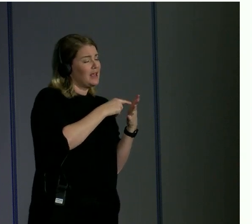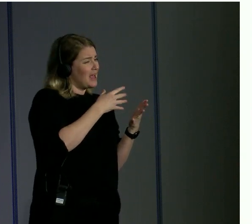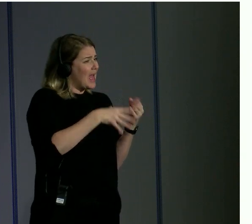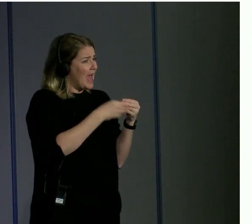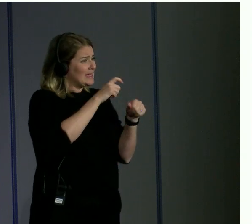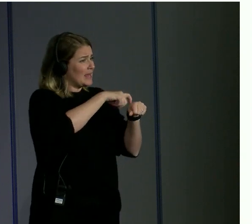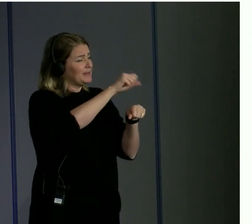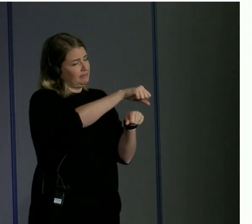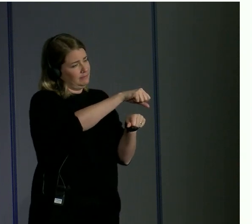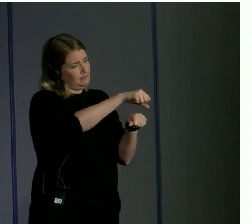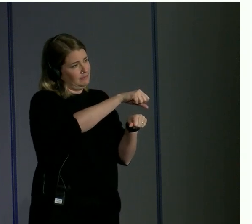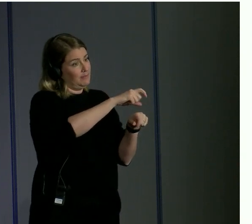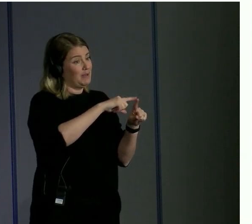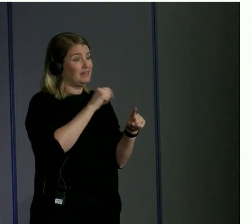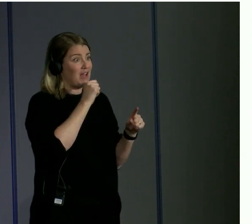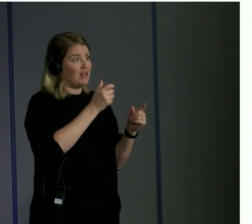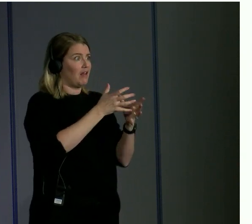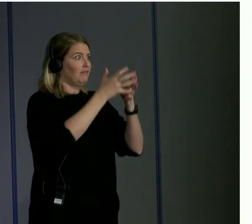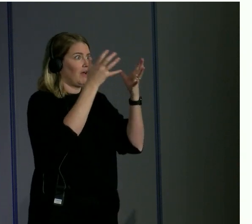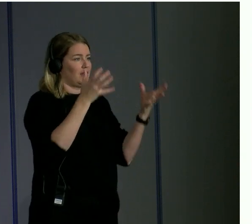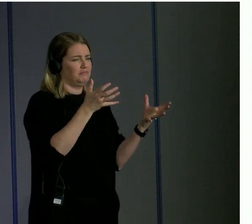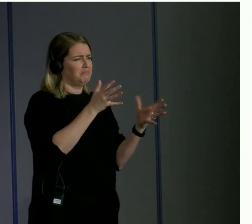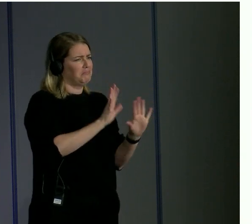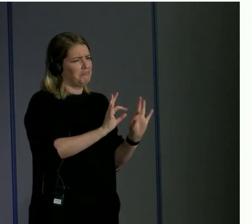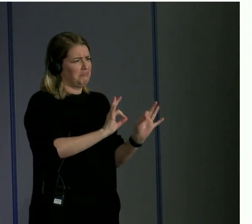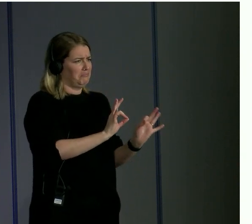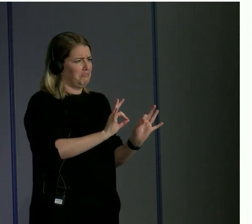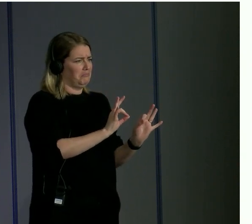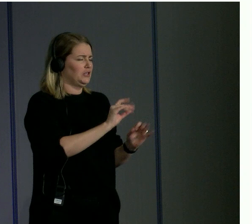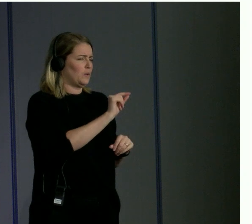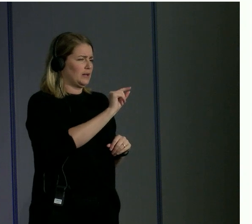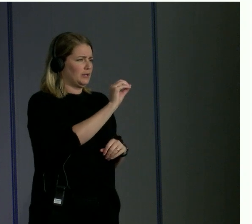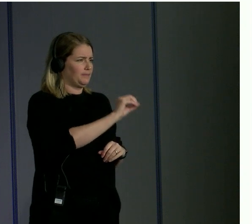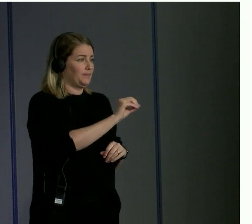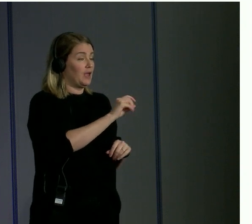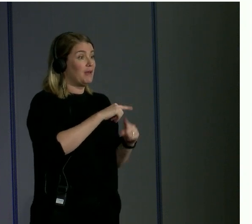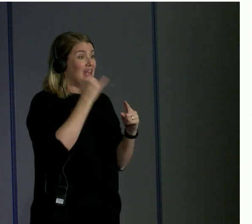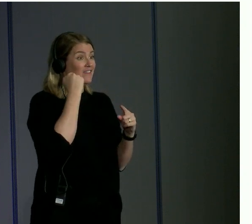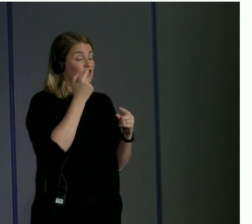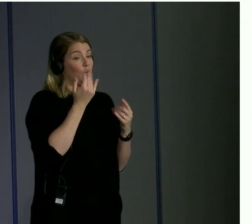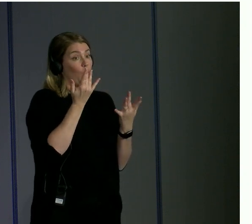But not a significant amount of time. But if you wait until the end to make your document